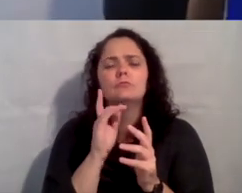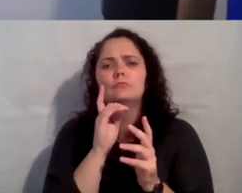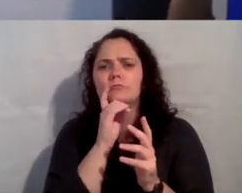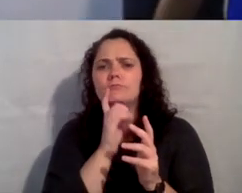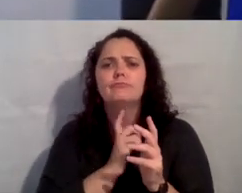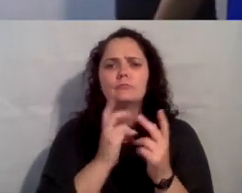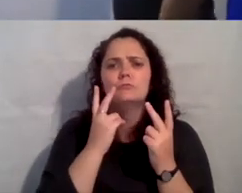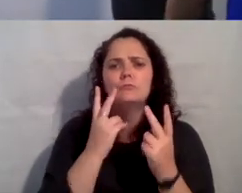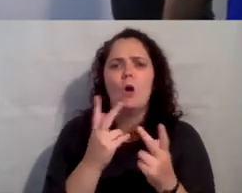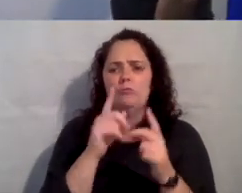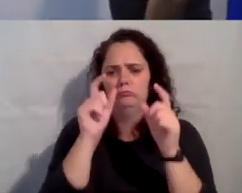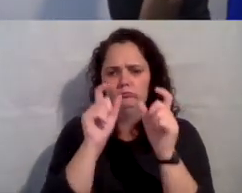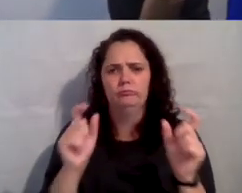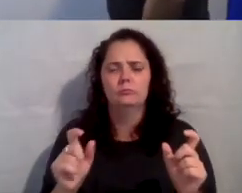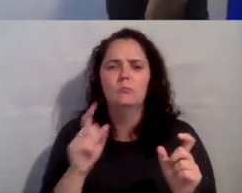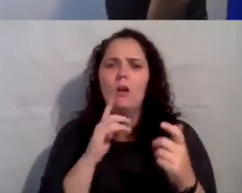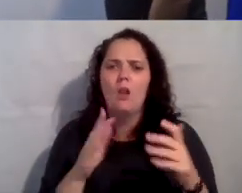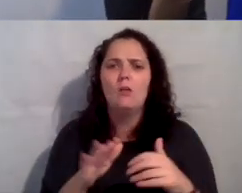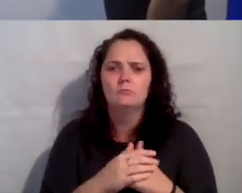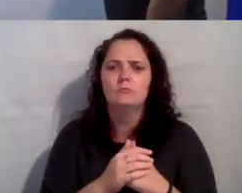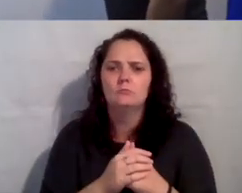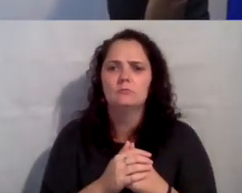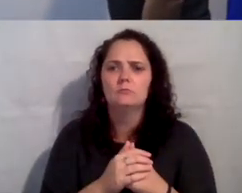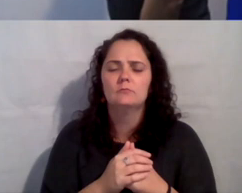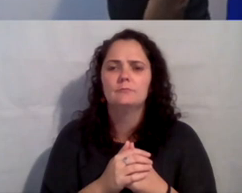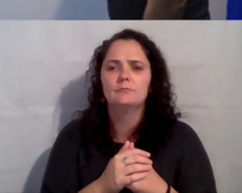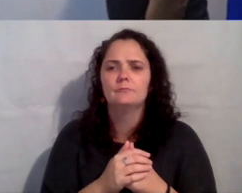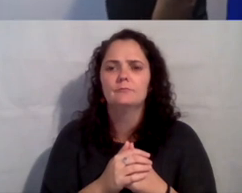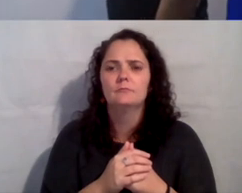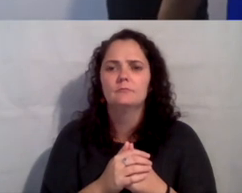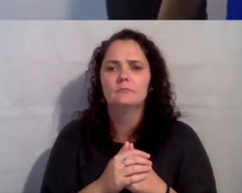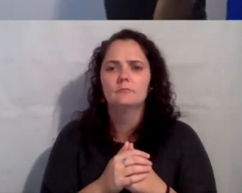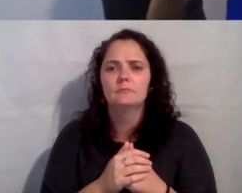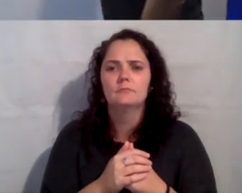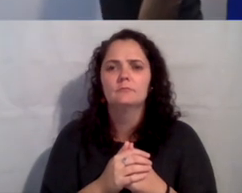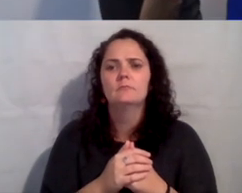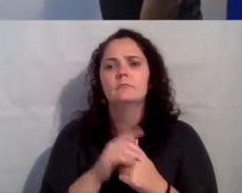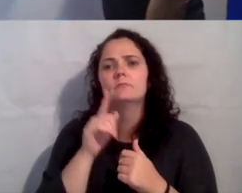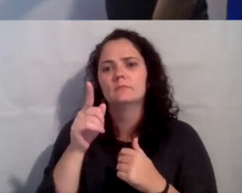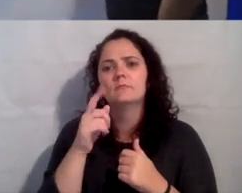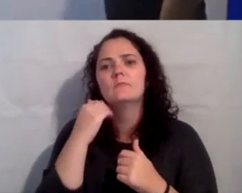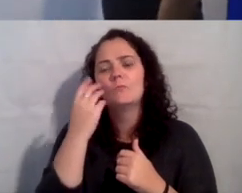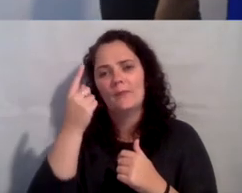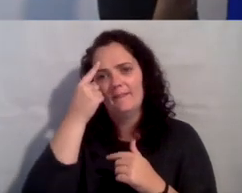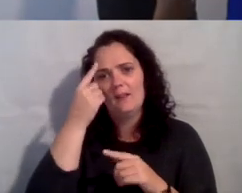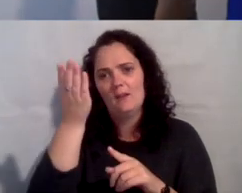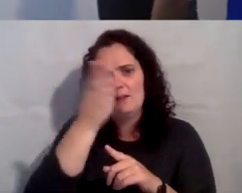is thinking about always bringing a convex form and then overlapping another convex form and overlapping another one.